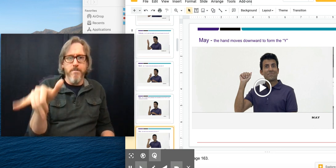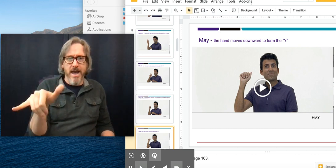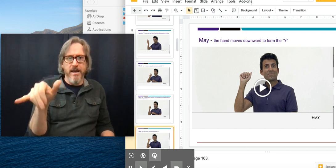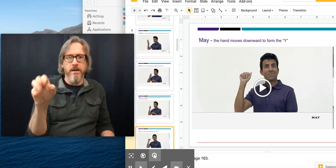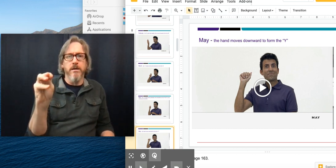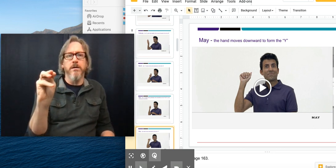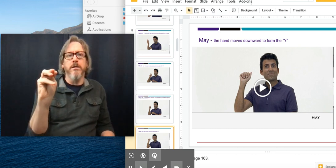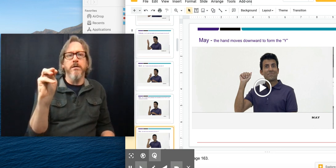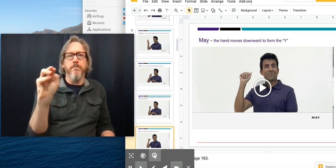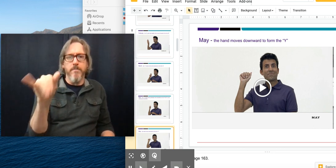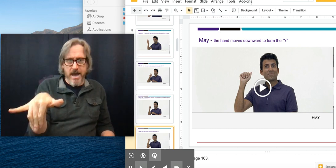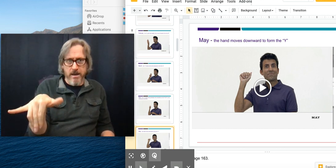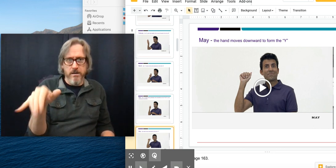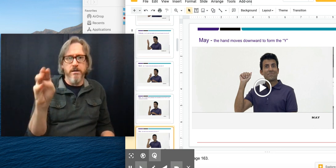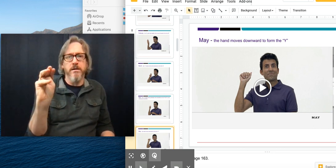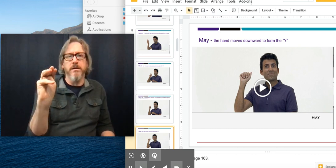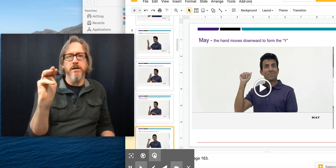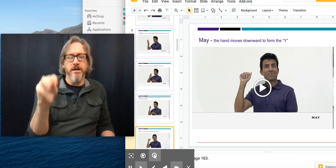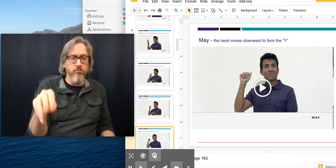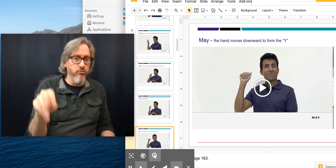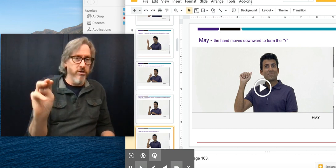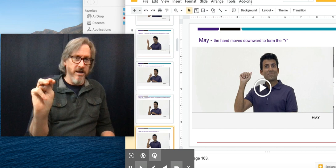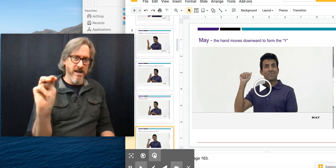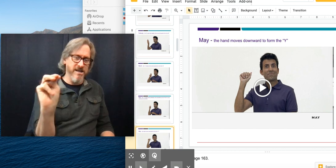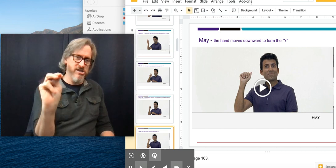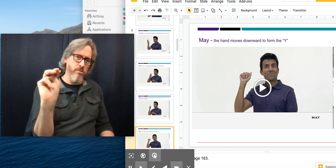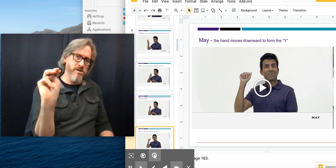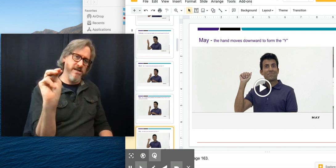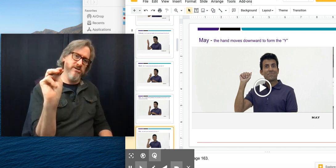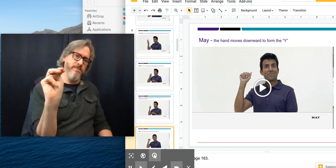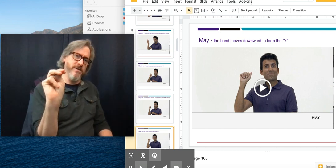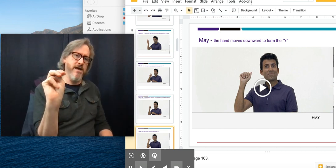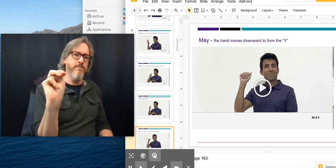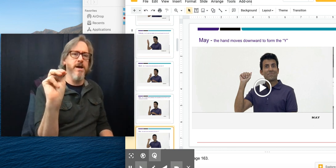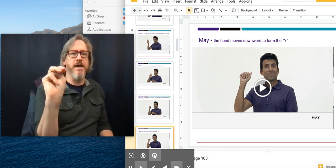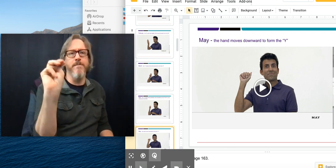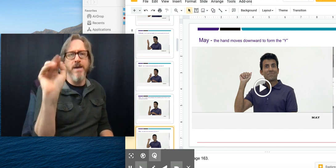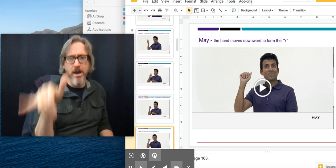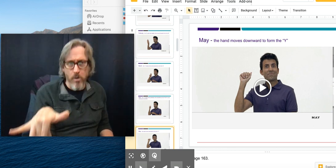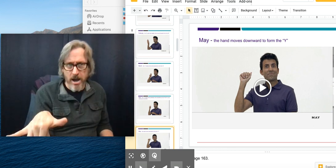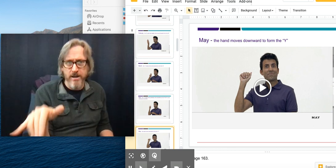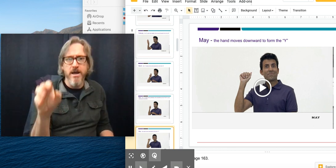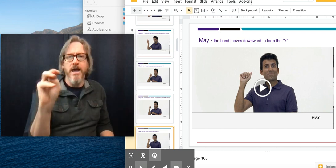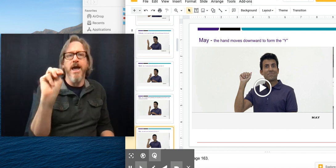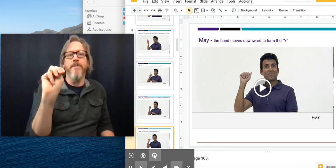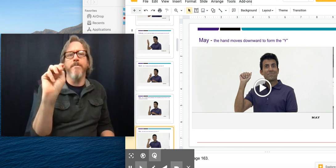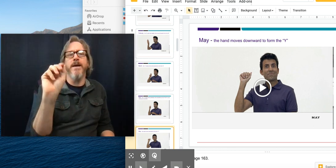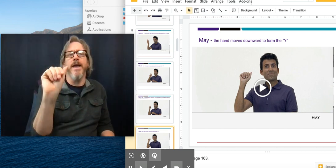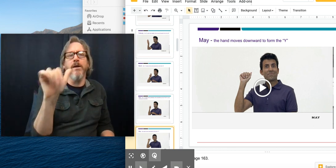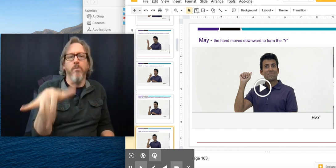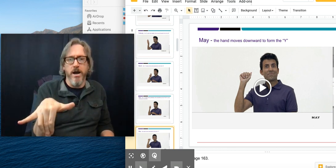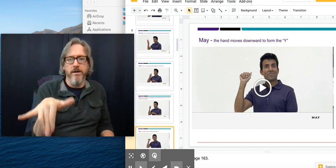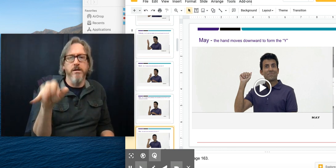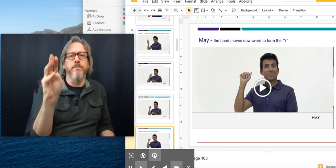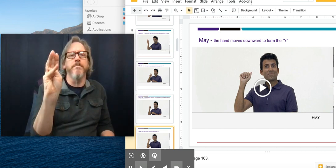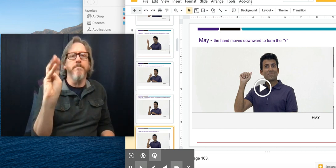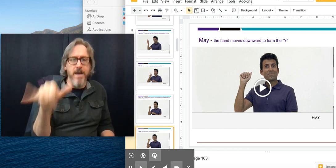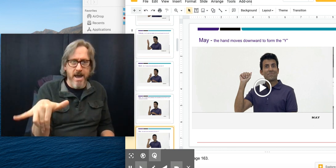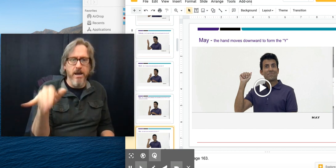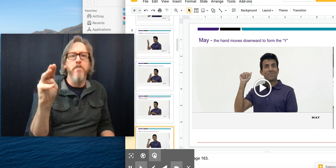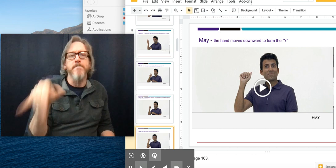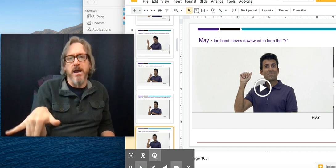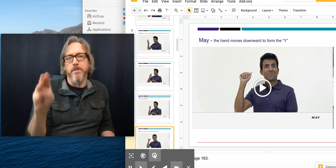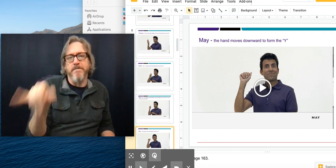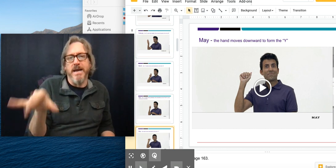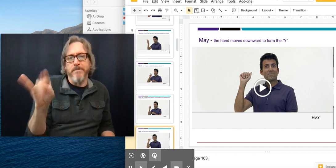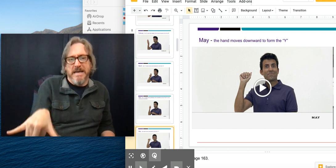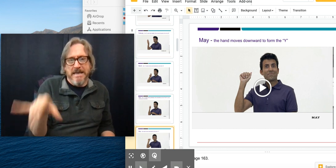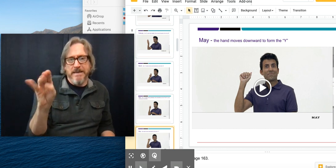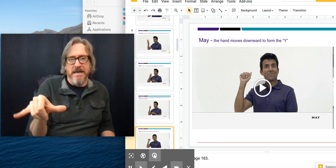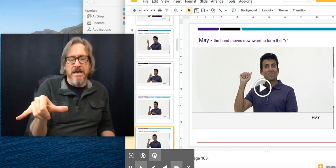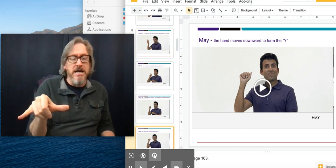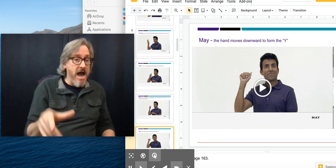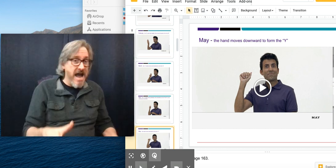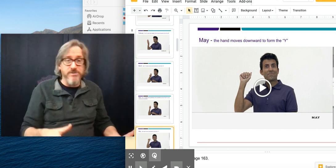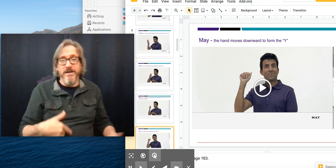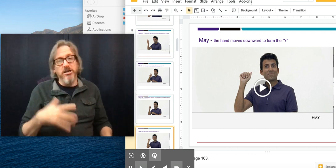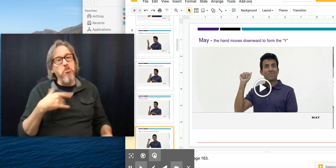May May it it's almost like you're tipping the hand back m-a-y-m-a-y May at speed